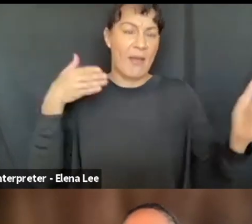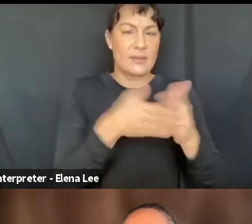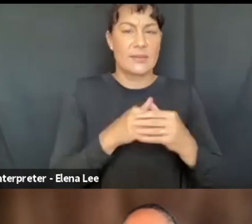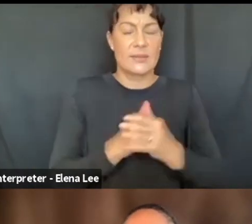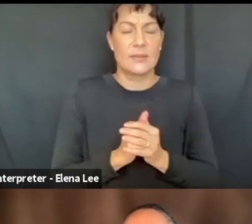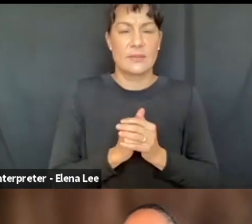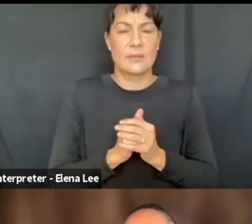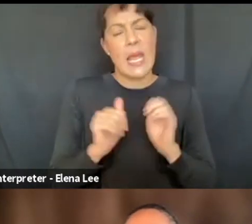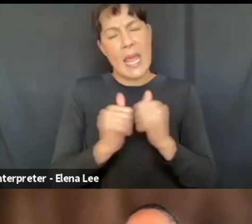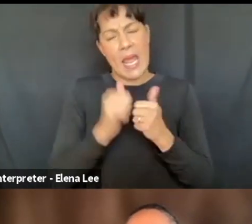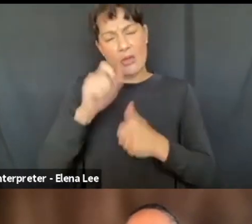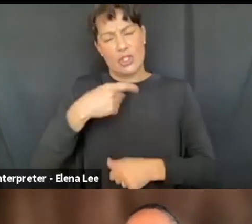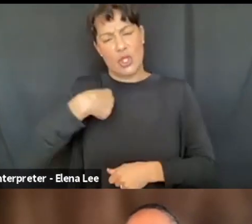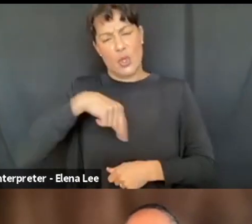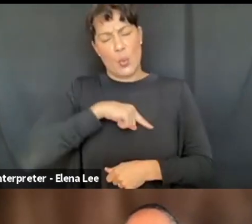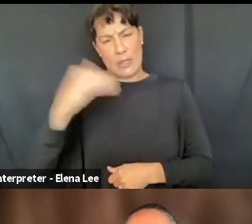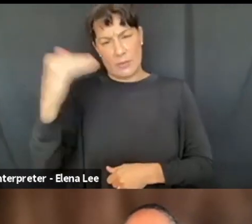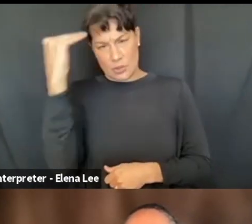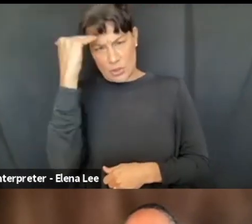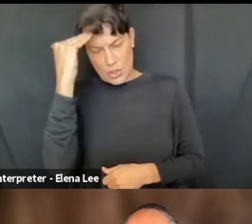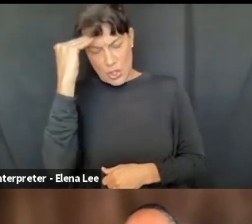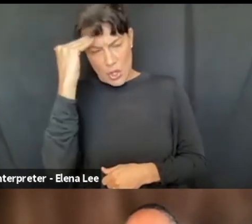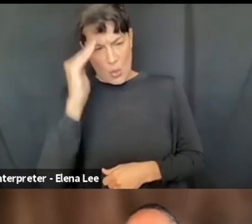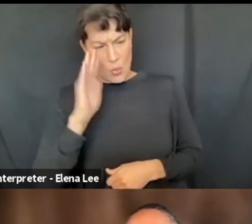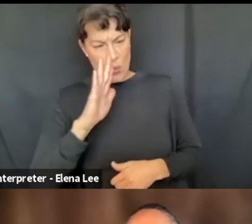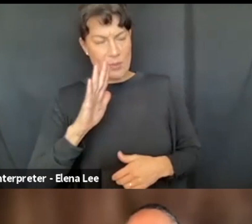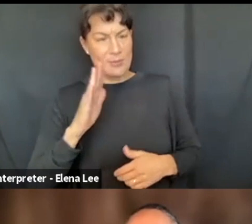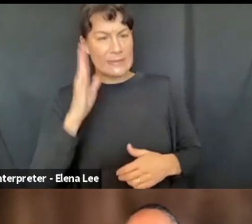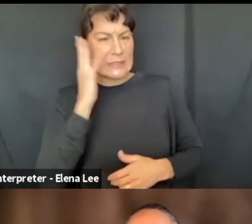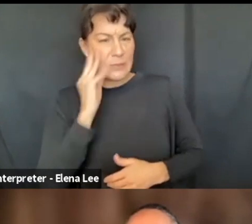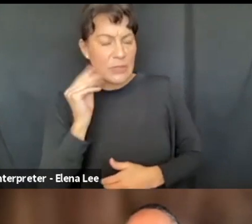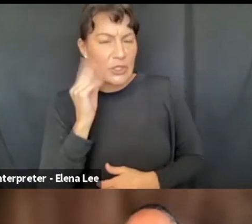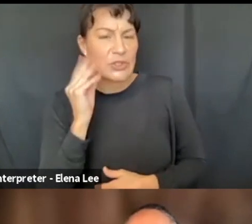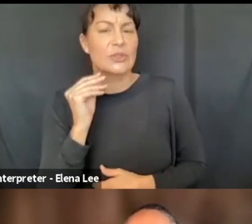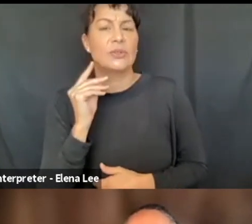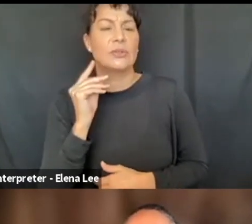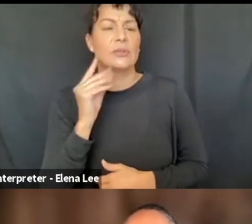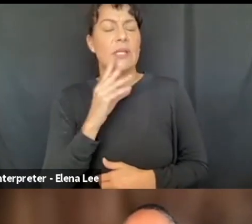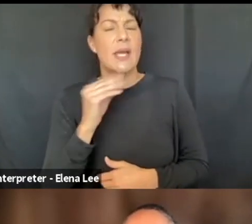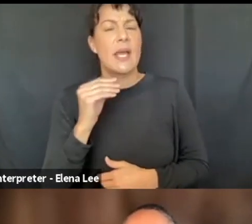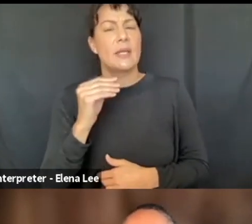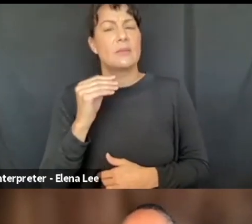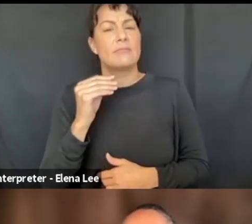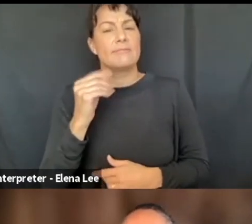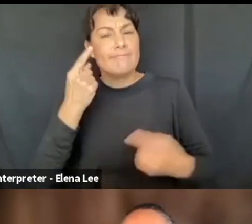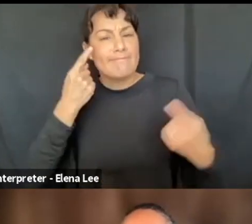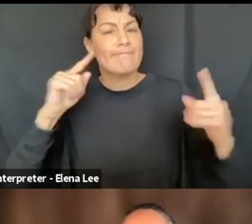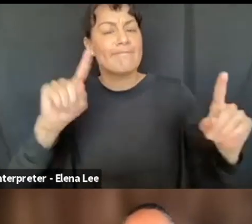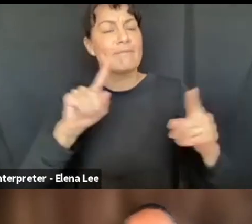about the experience of survivors and work to make survivors central to our focus